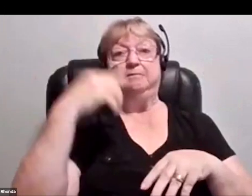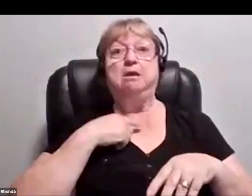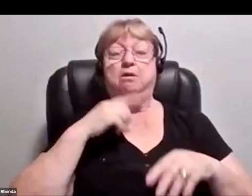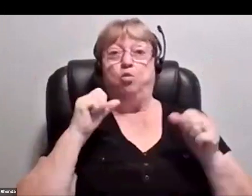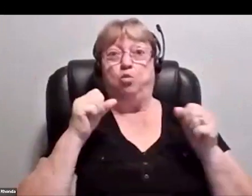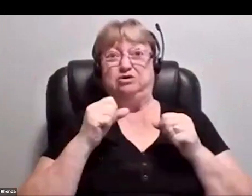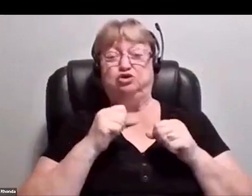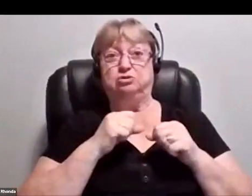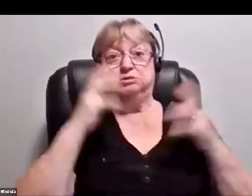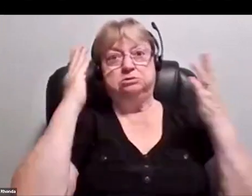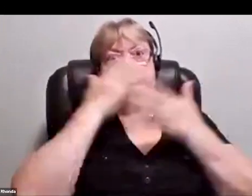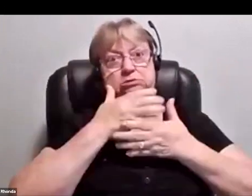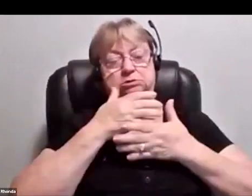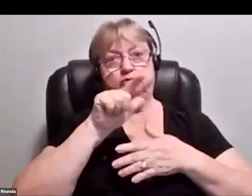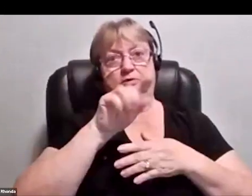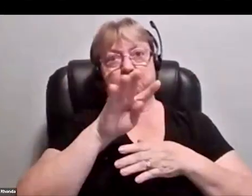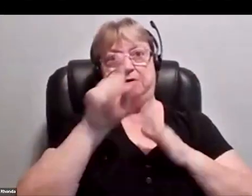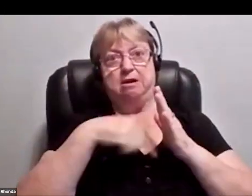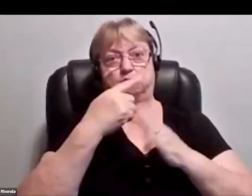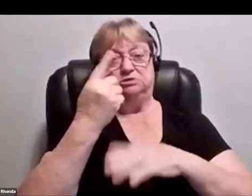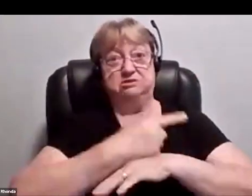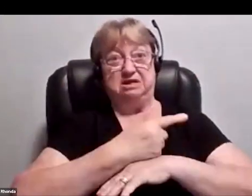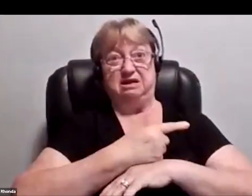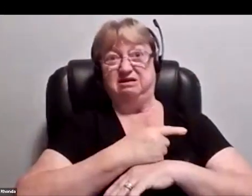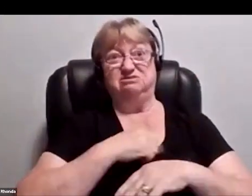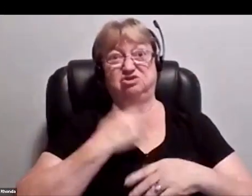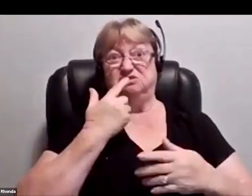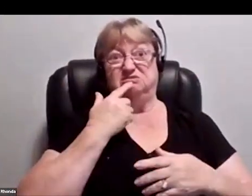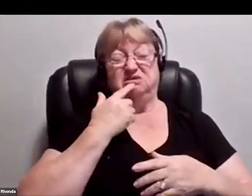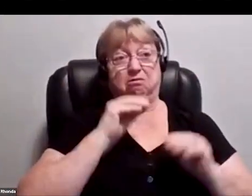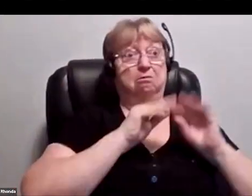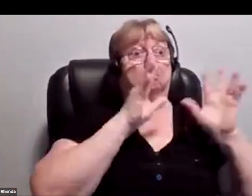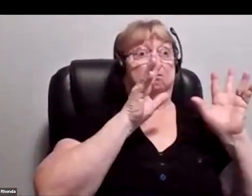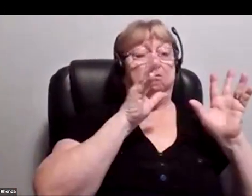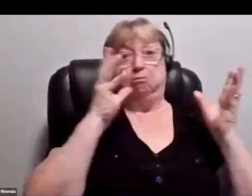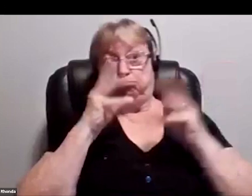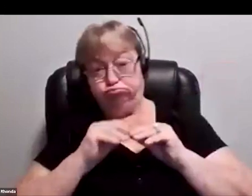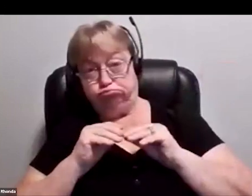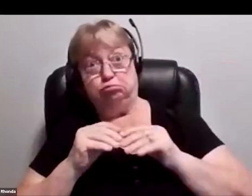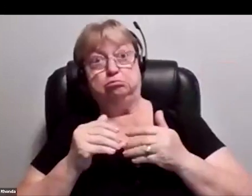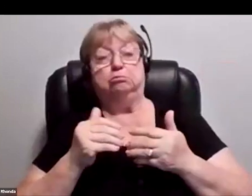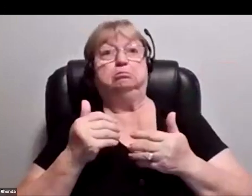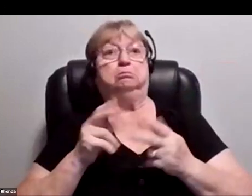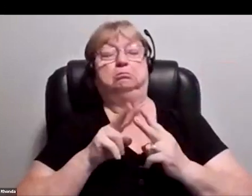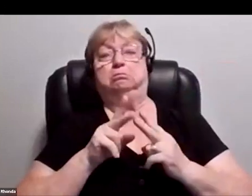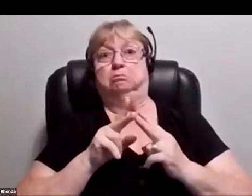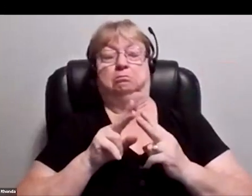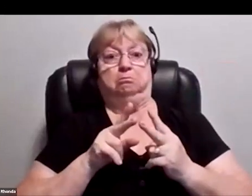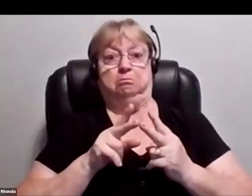There's really only one diurnal cycle that runs throughout the year. In this picture here, you can see the dark sector,